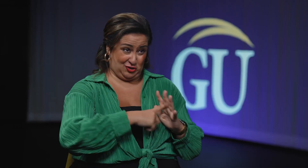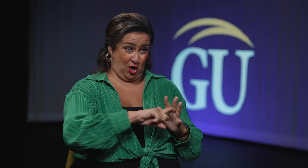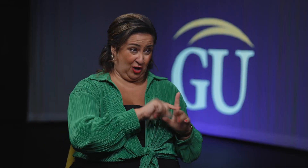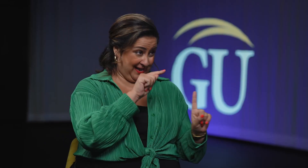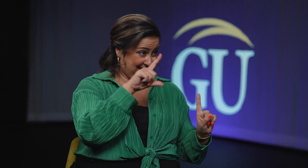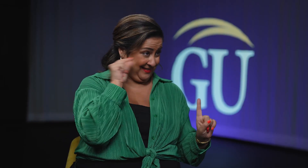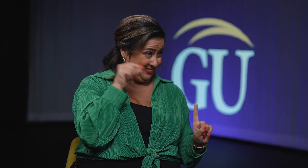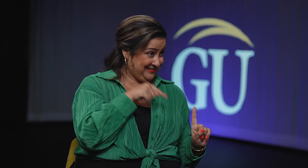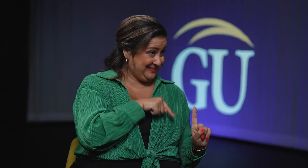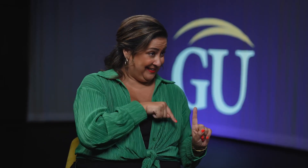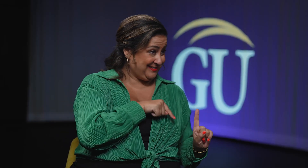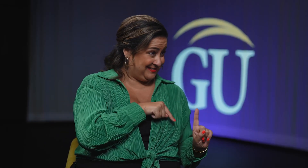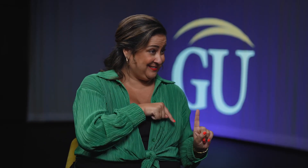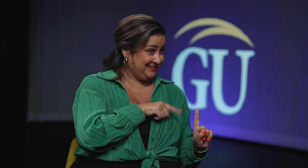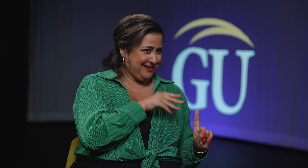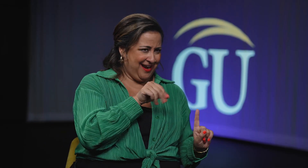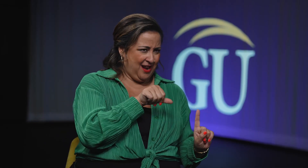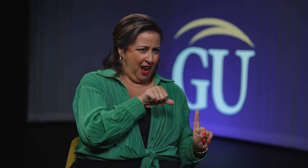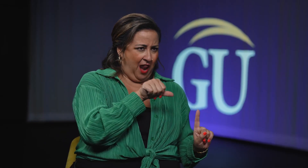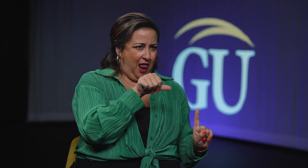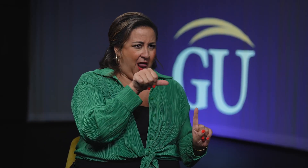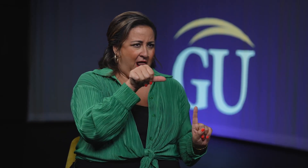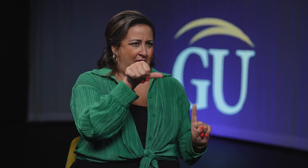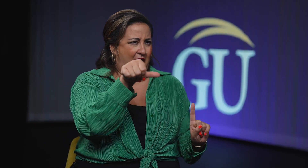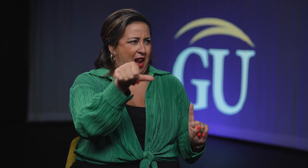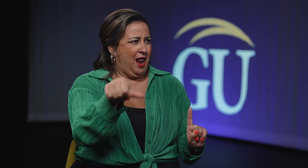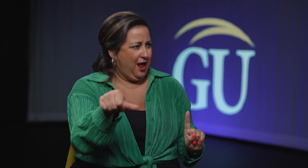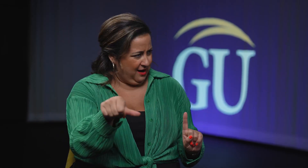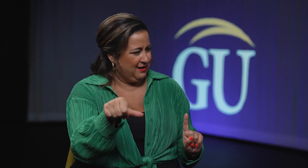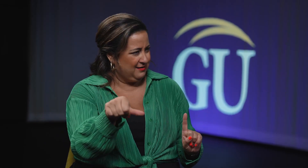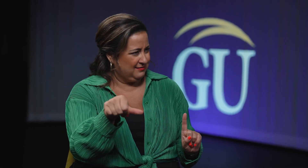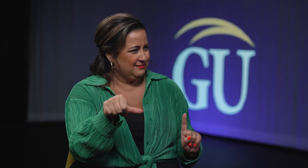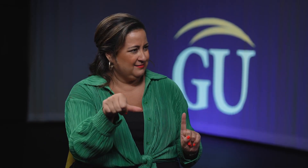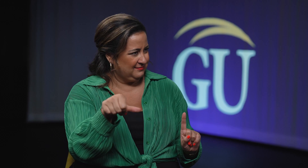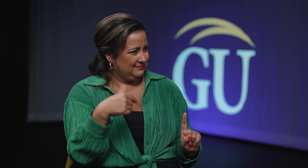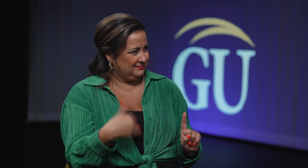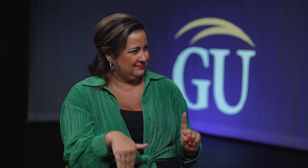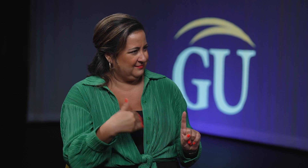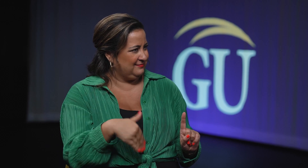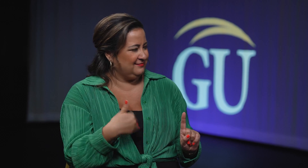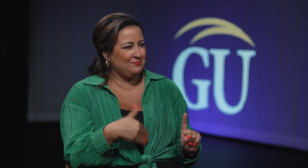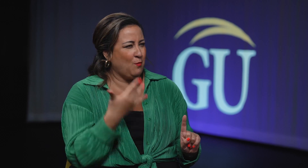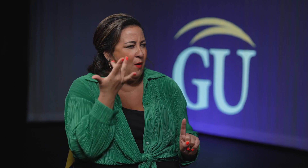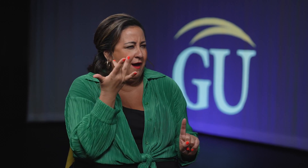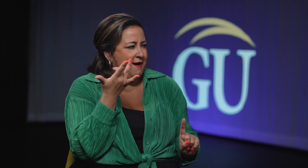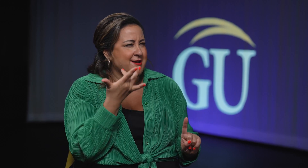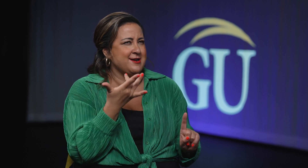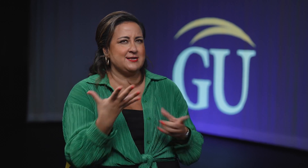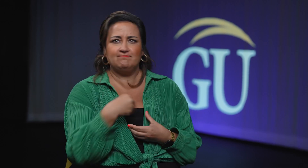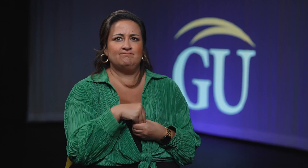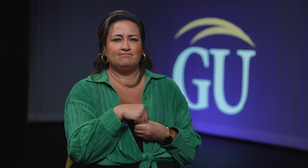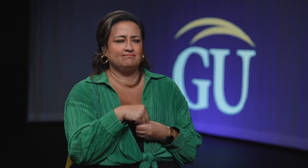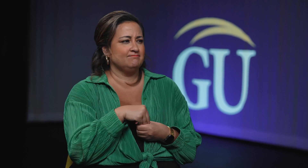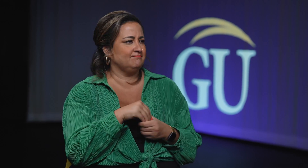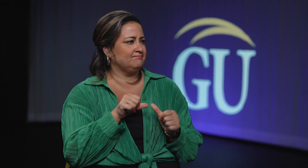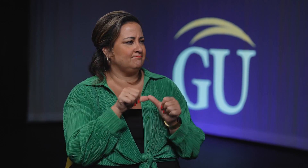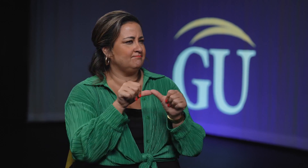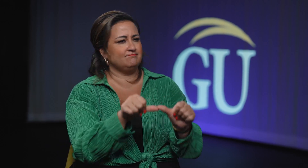This stared at Gallaudet, and lasted until now. Why do you have that within you?